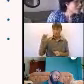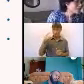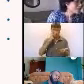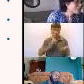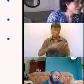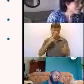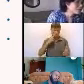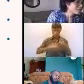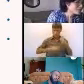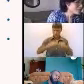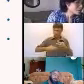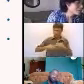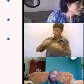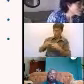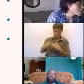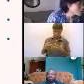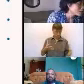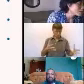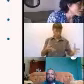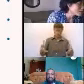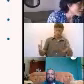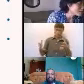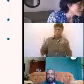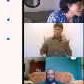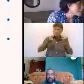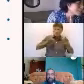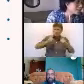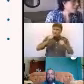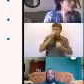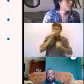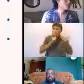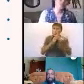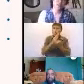She tries to work within the organization structure and policies, and she pushes for